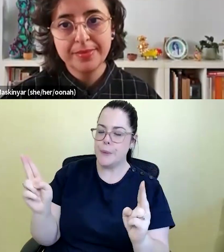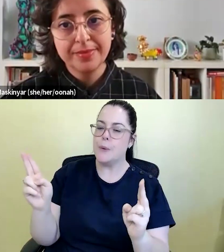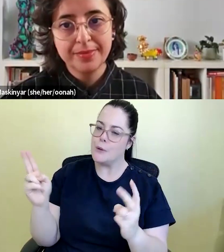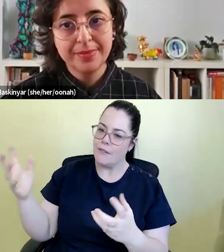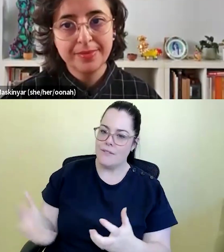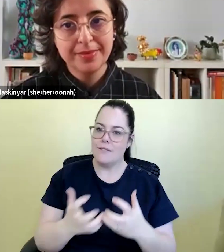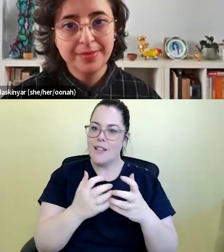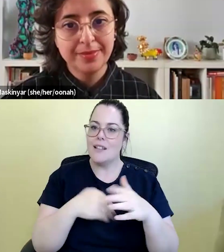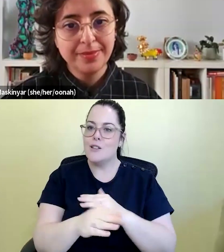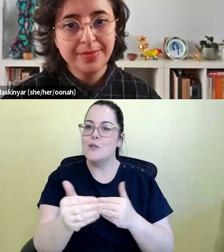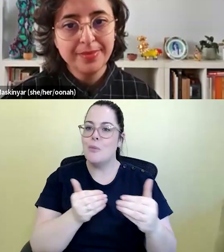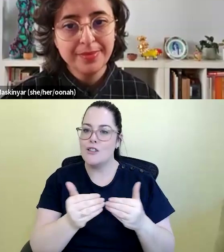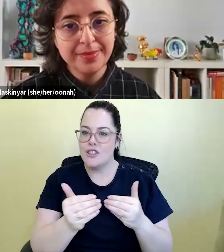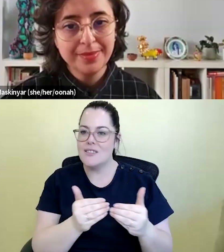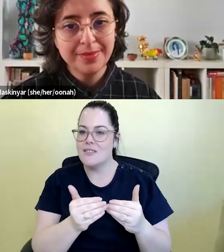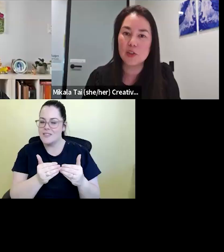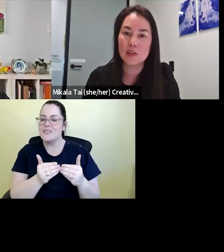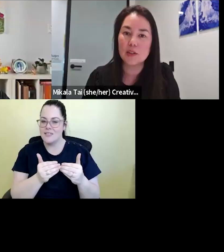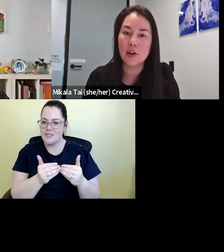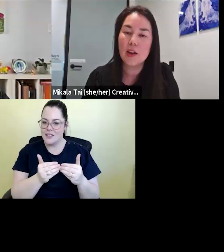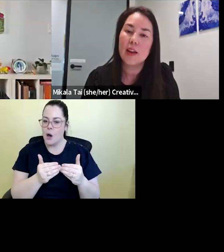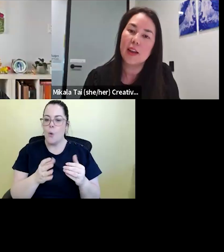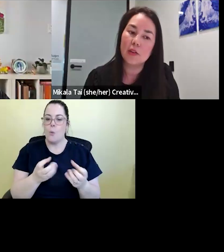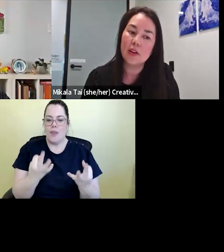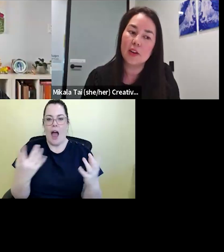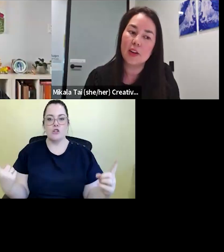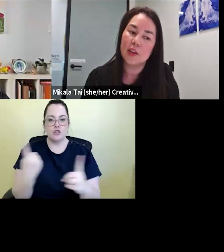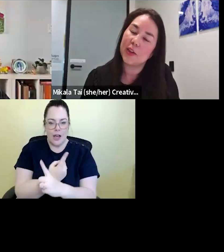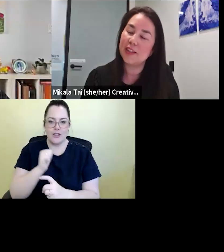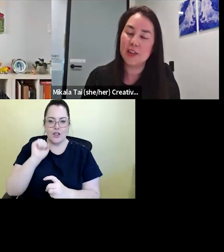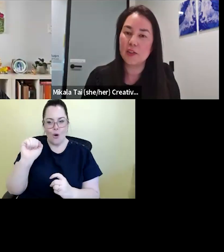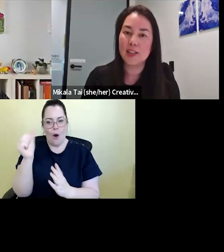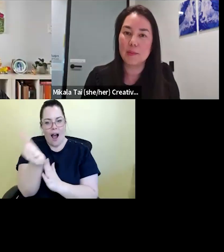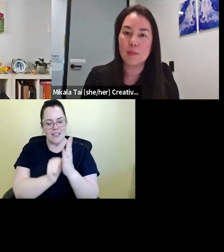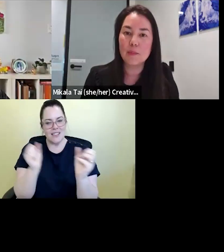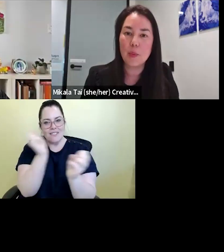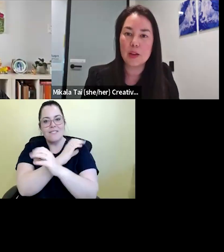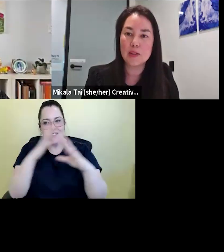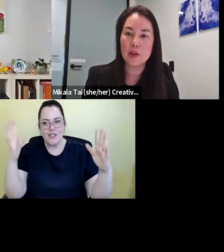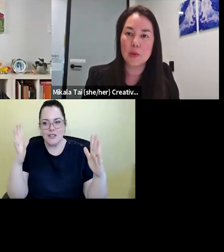that does not challenge your artistic vision. At this stage, it's not something we can say.